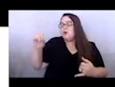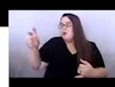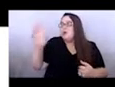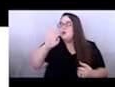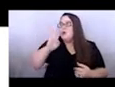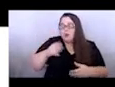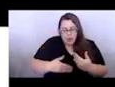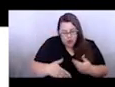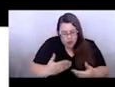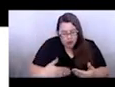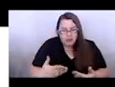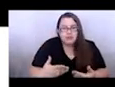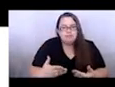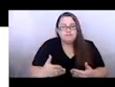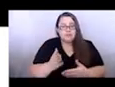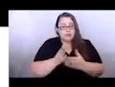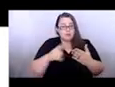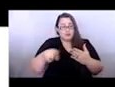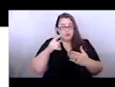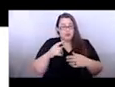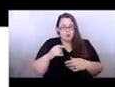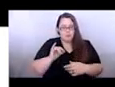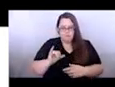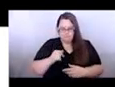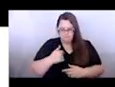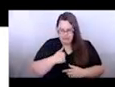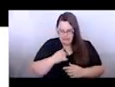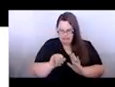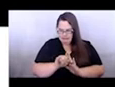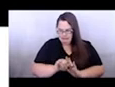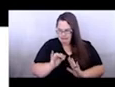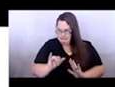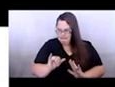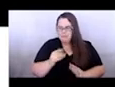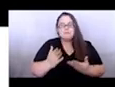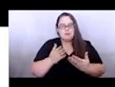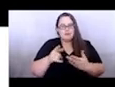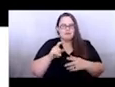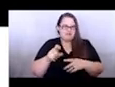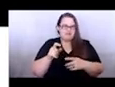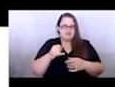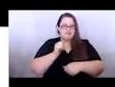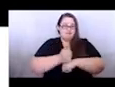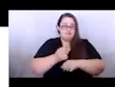your current boundaries and begin to set healthier work boundaries. And we will cover doing so in this webinar.